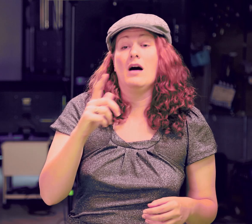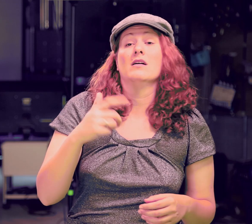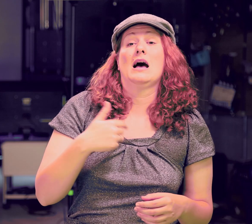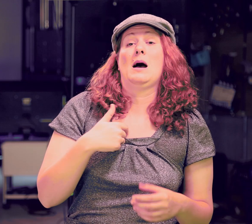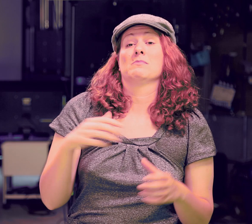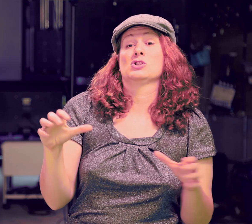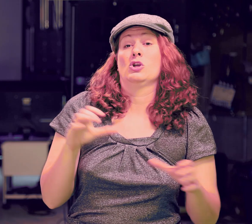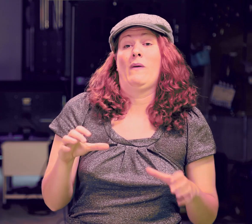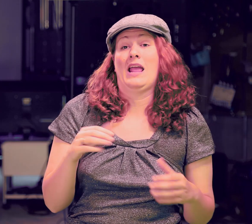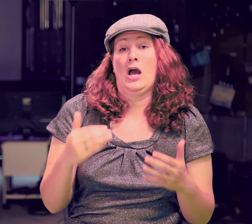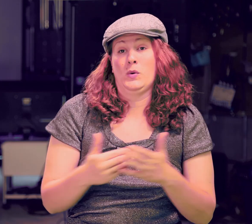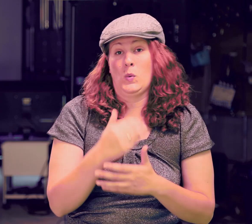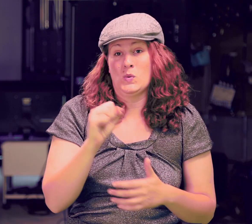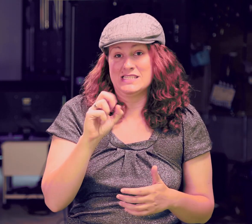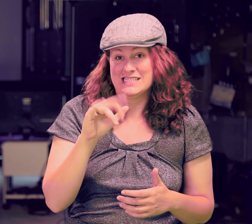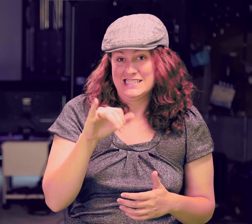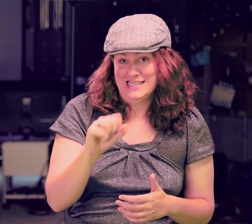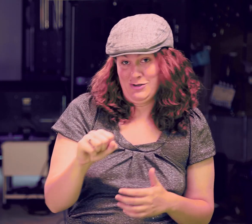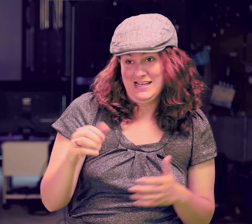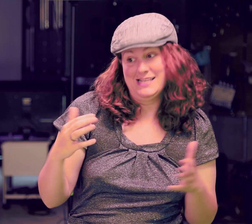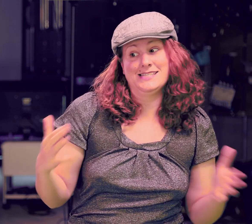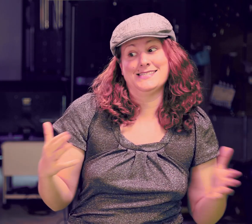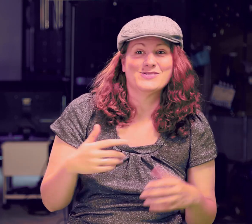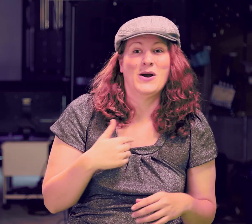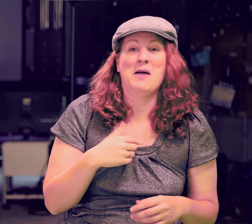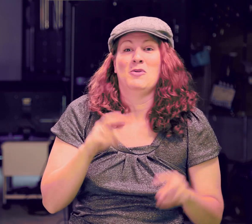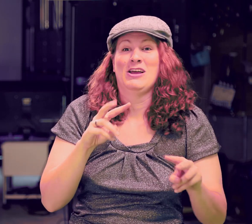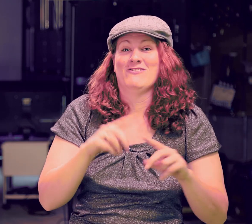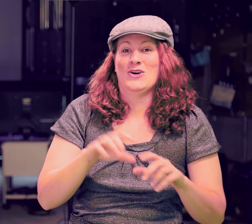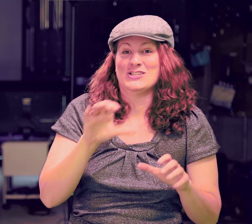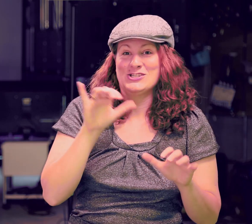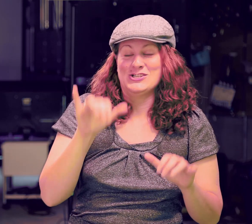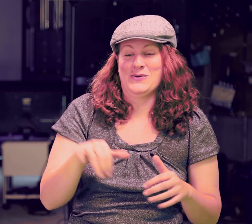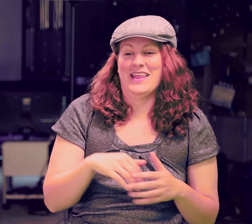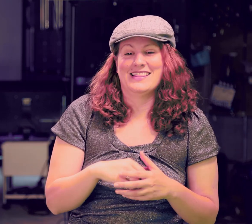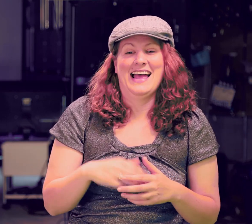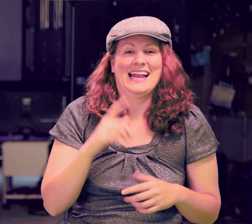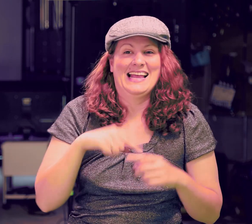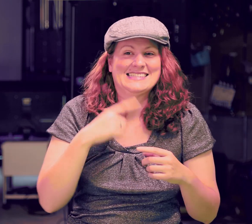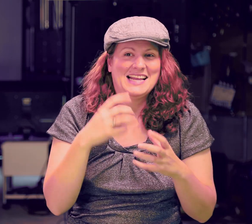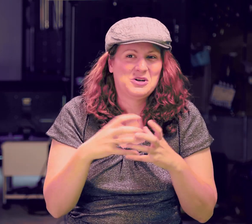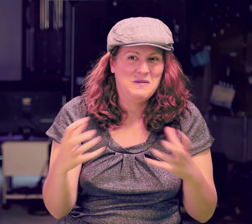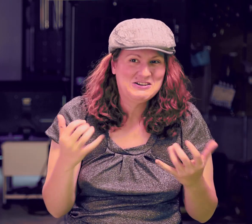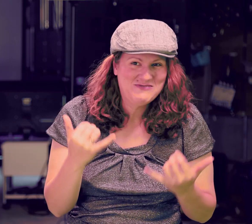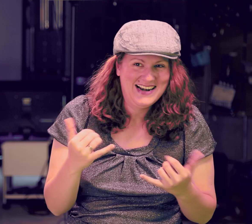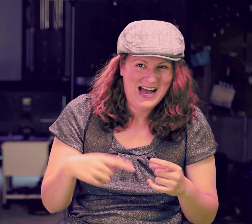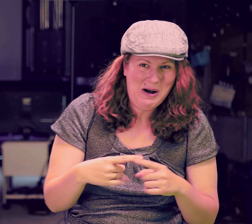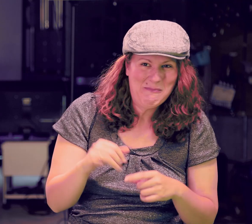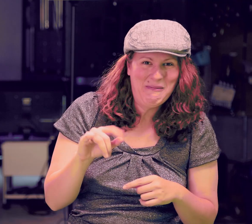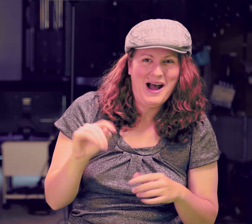Well, I'm doing a new TV Series. I'm looking forward to it, I can't really say too much about it.